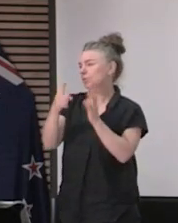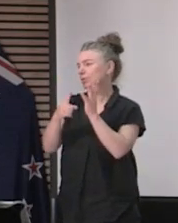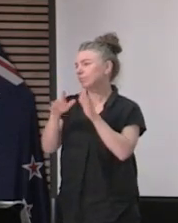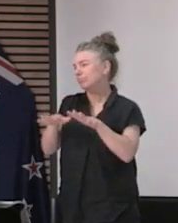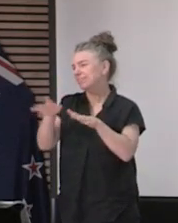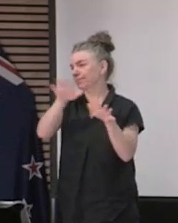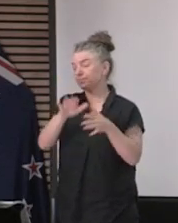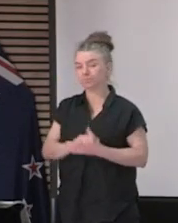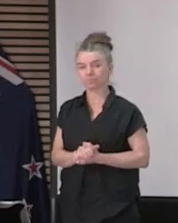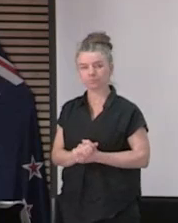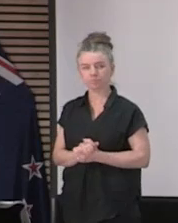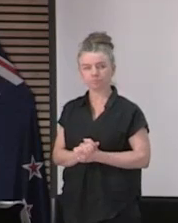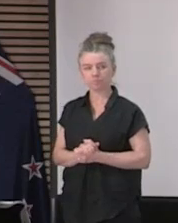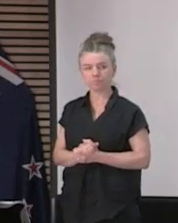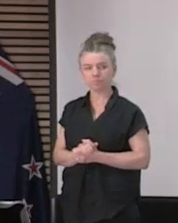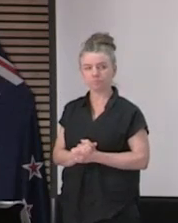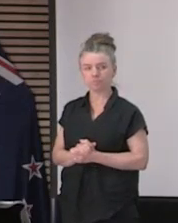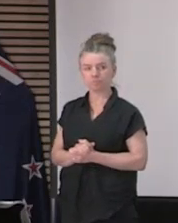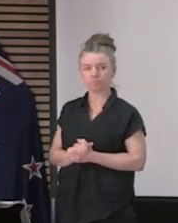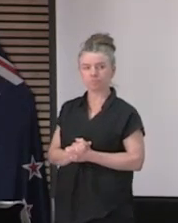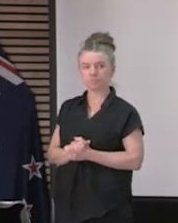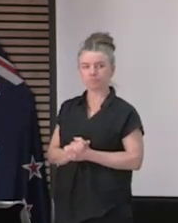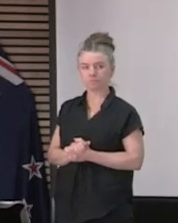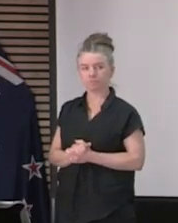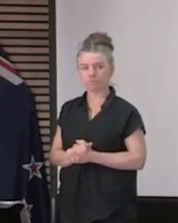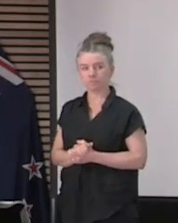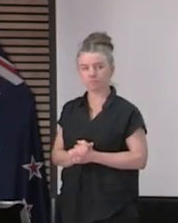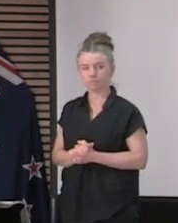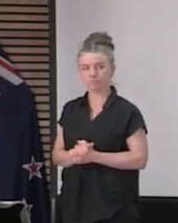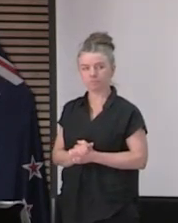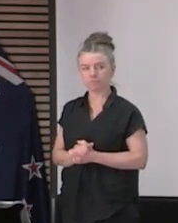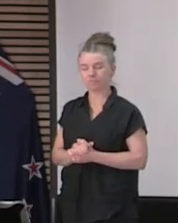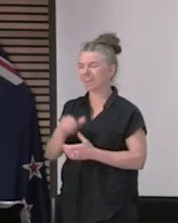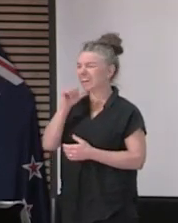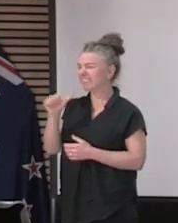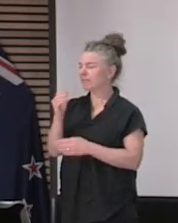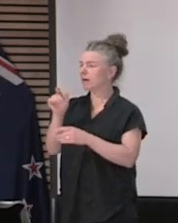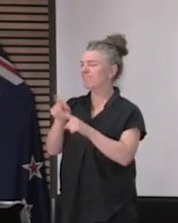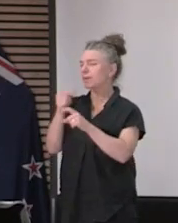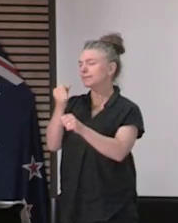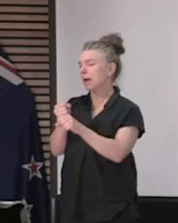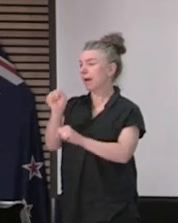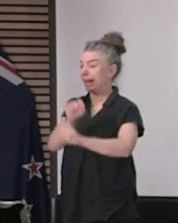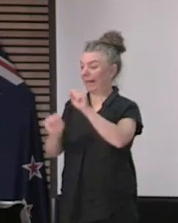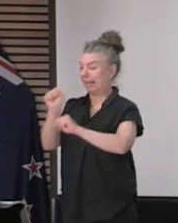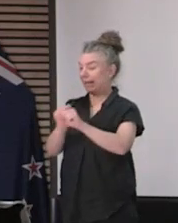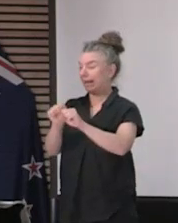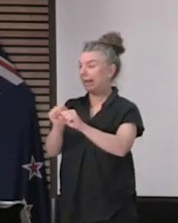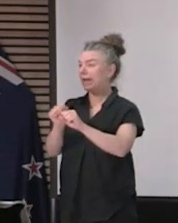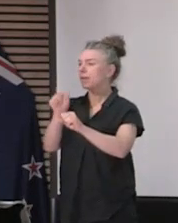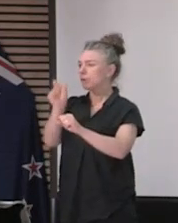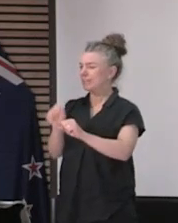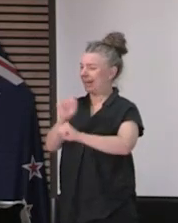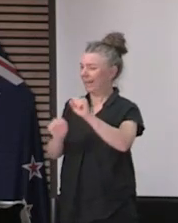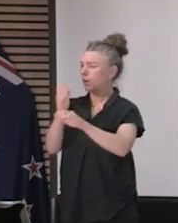like a cleaneror a council, who has lostwork during this time butisn't able to get the